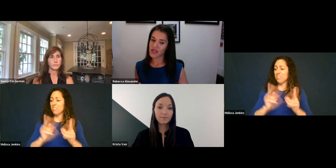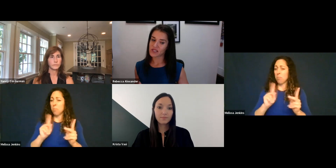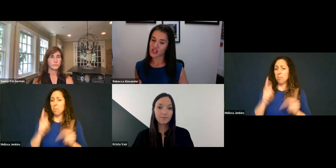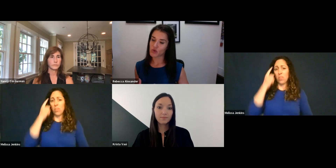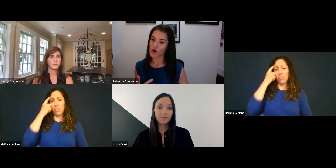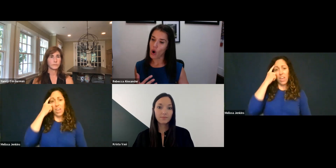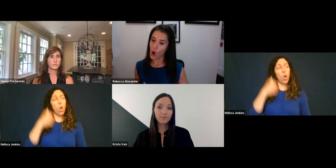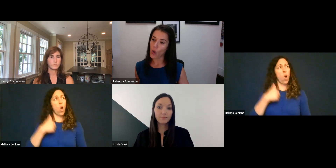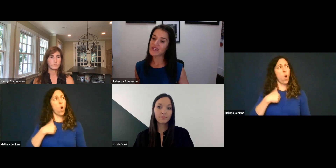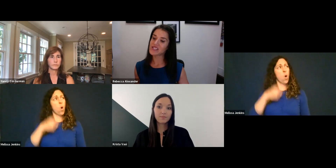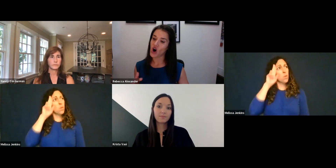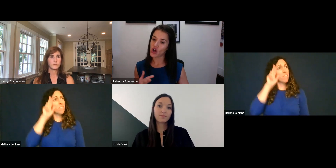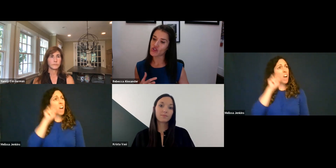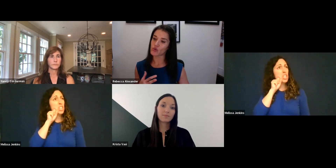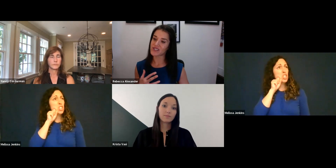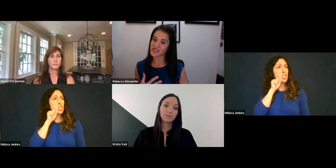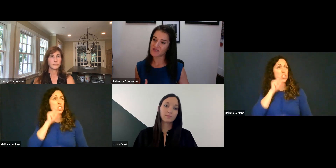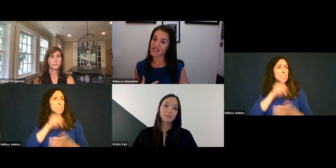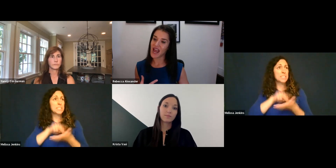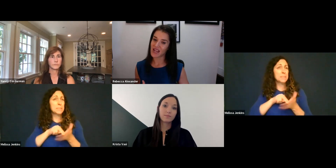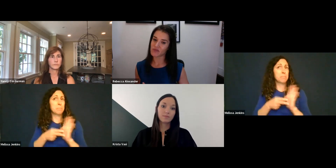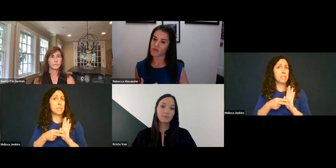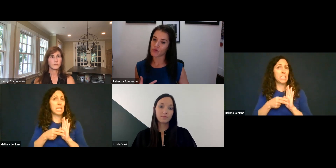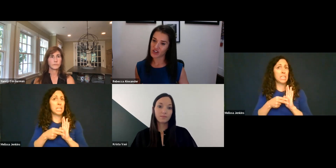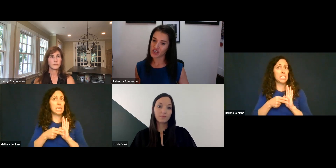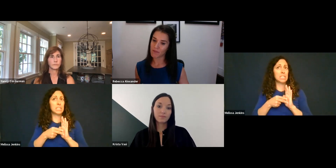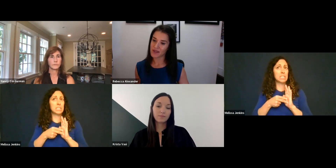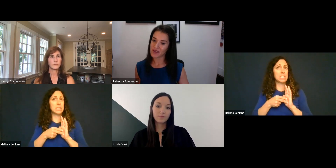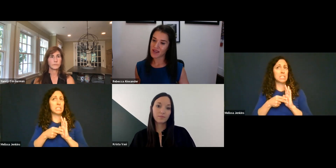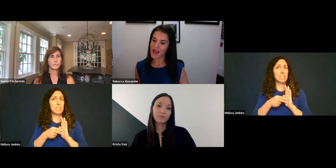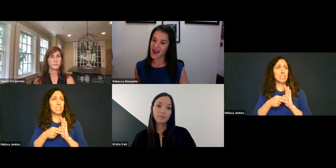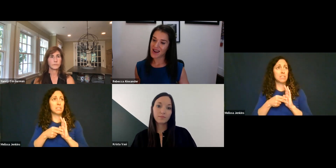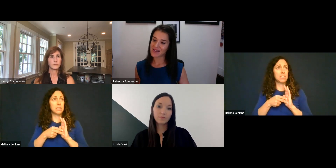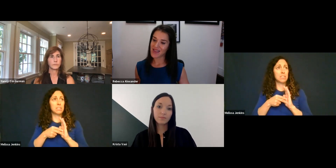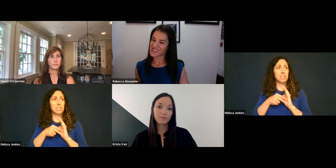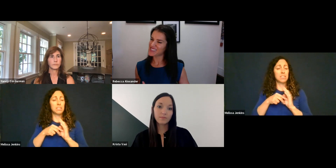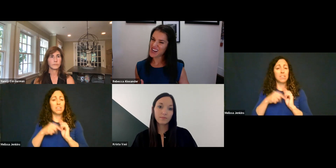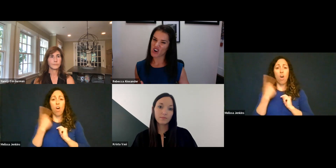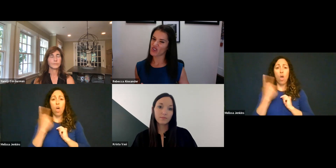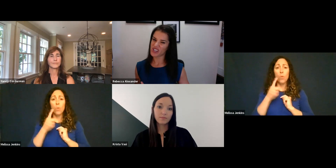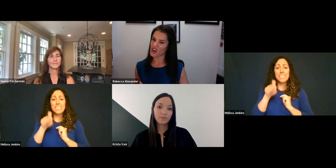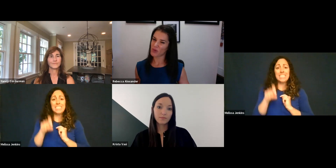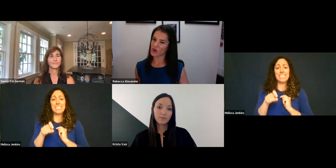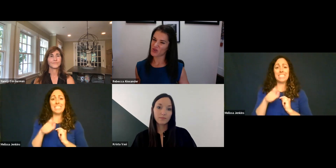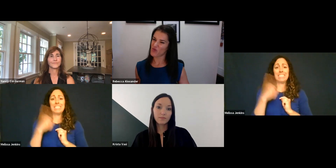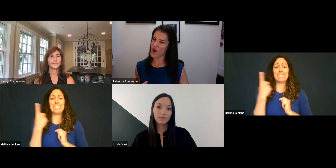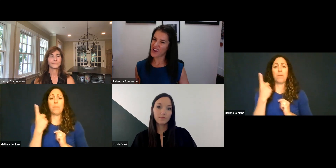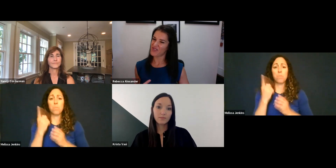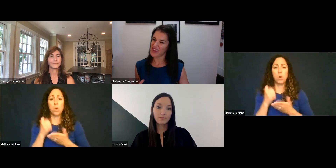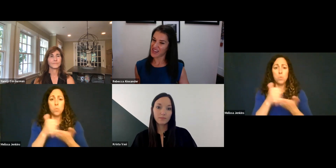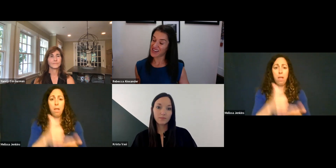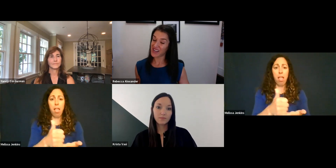means that you are always on the receiving end of a friendship. And that's a terrible sort of way of thinking.